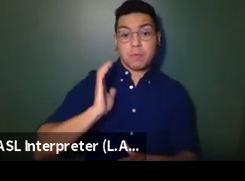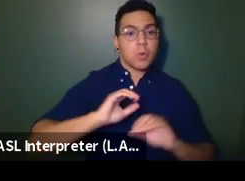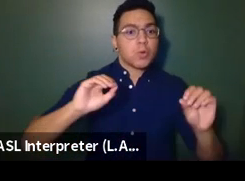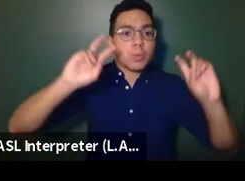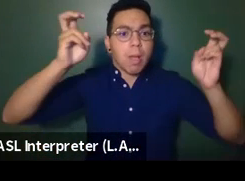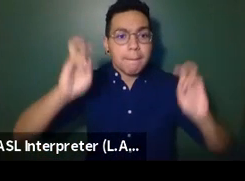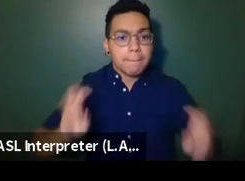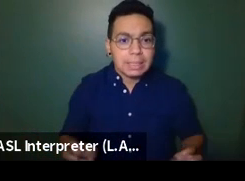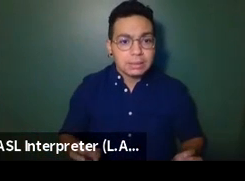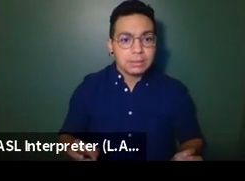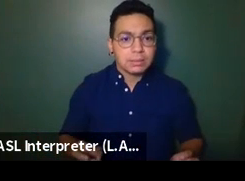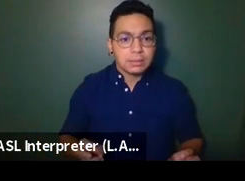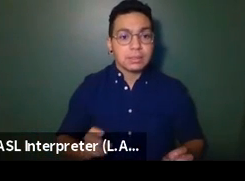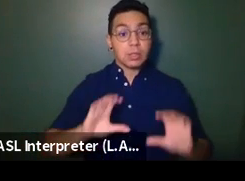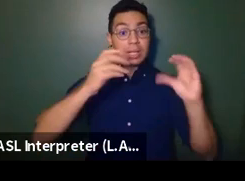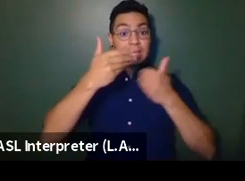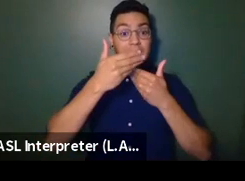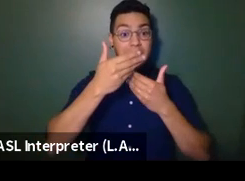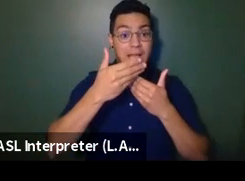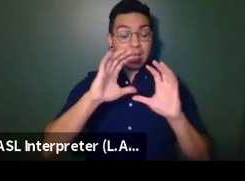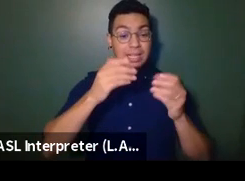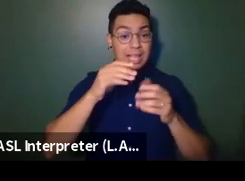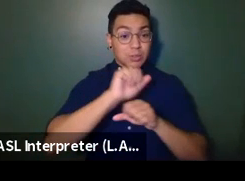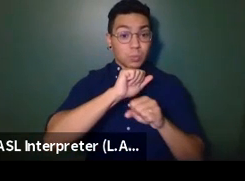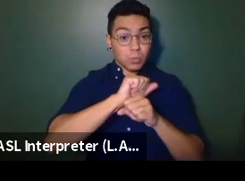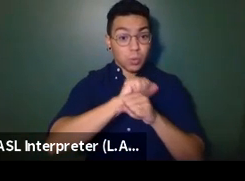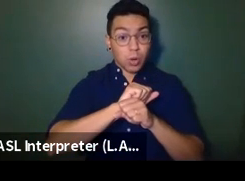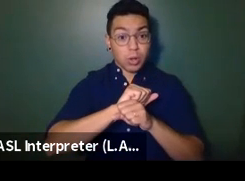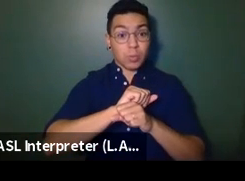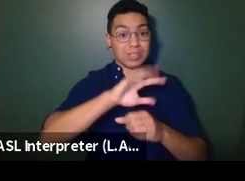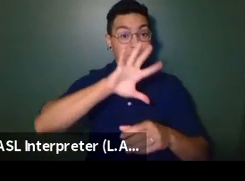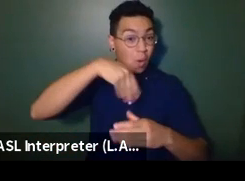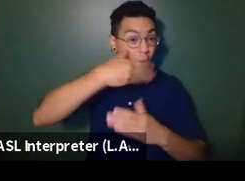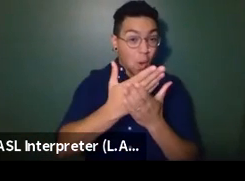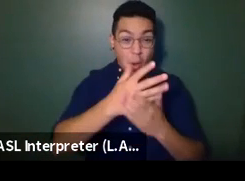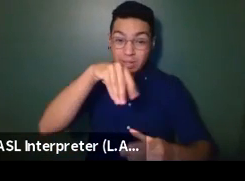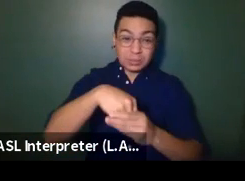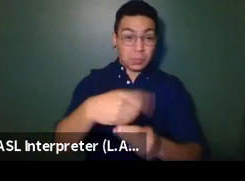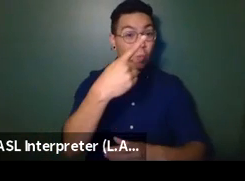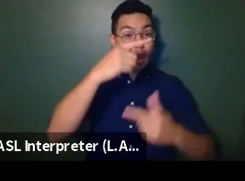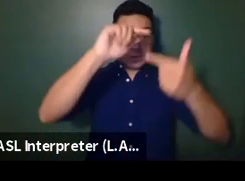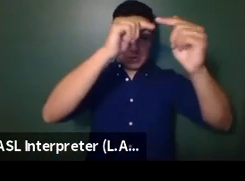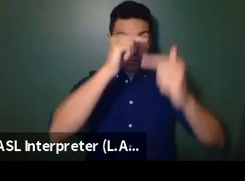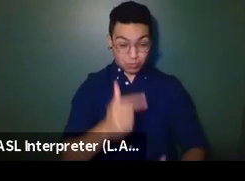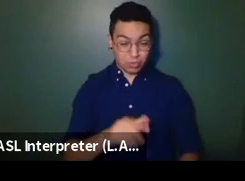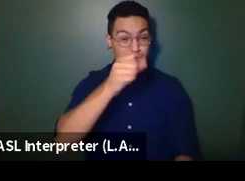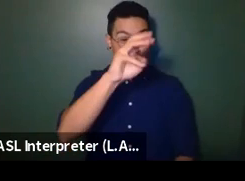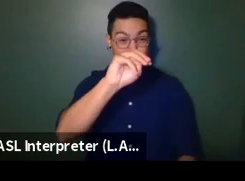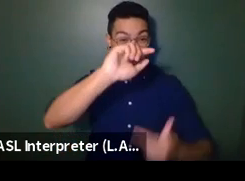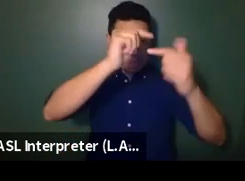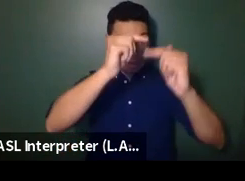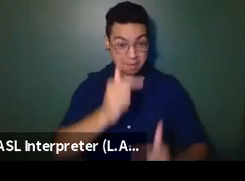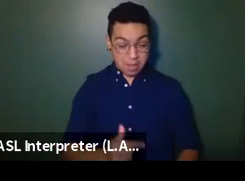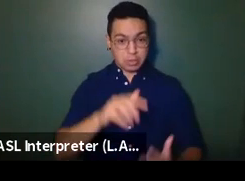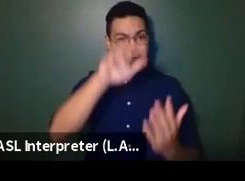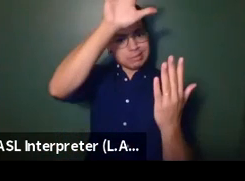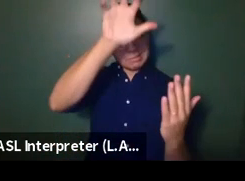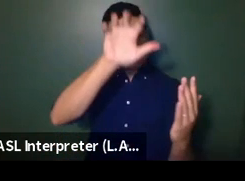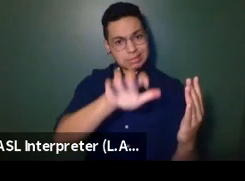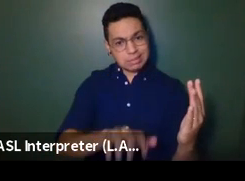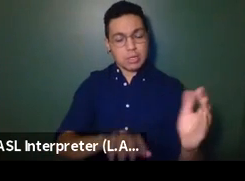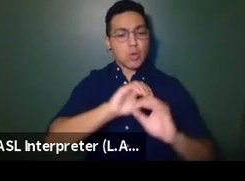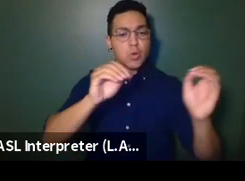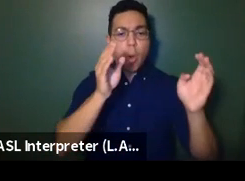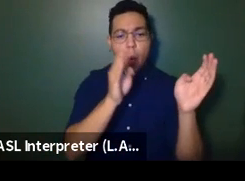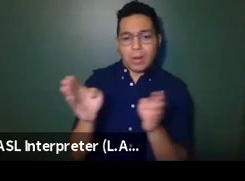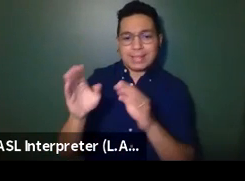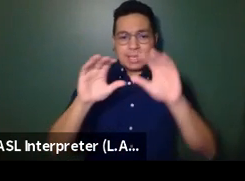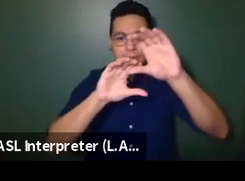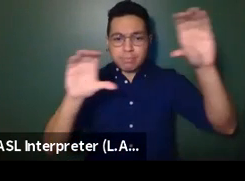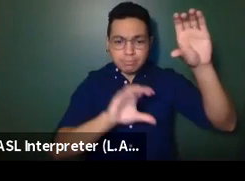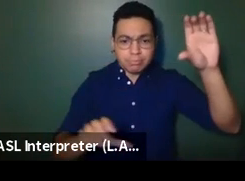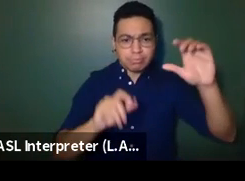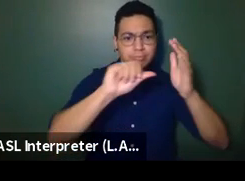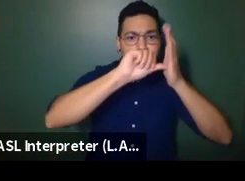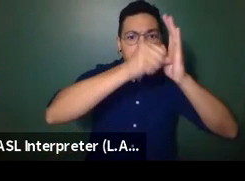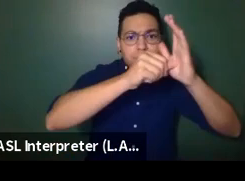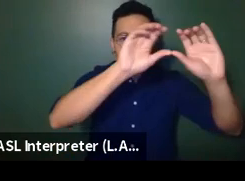Katherine Livick - ESD 112: And your classwork appeared in the stream. They were all one thing and you just had this long list, long flat list with no organization and people were getting lost in that.